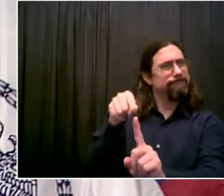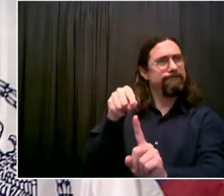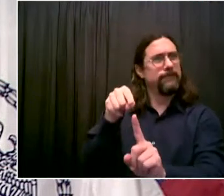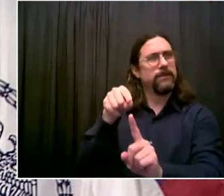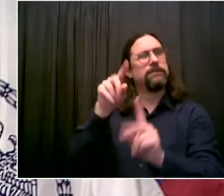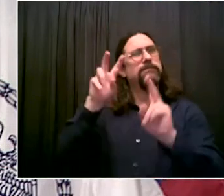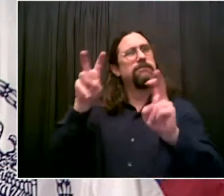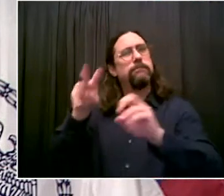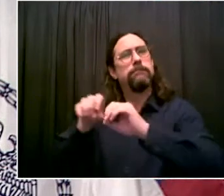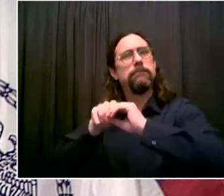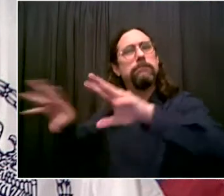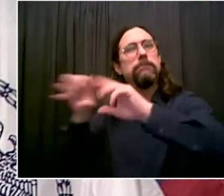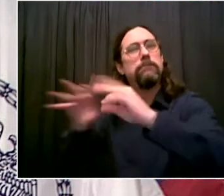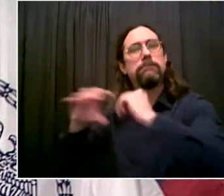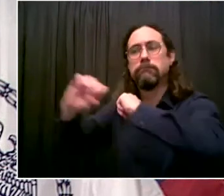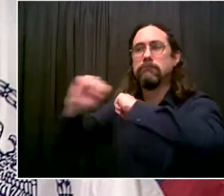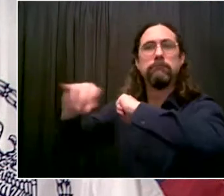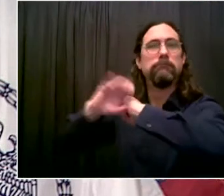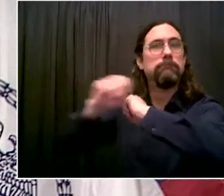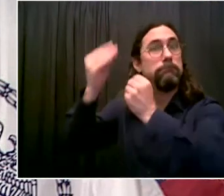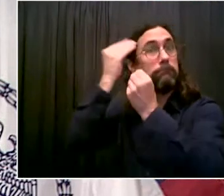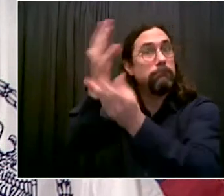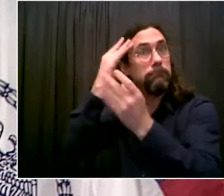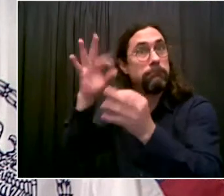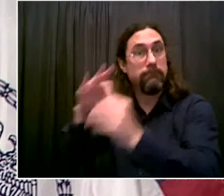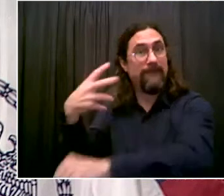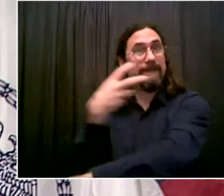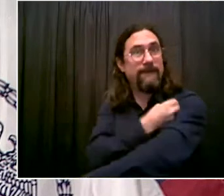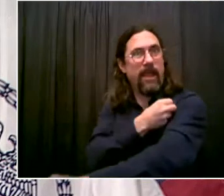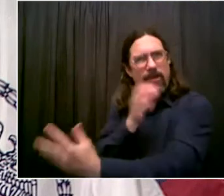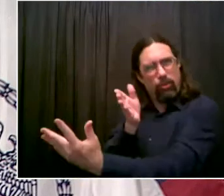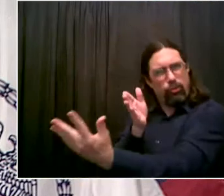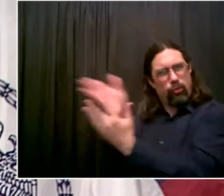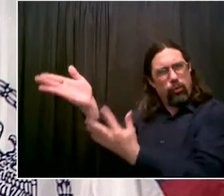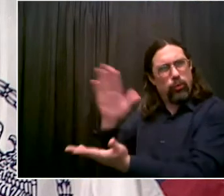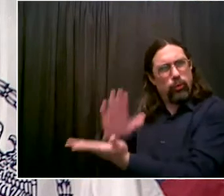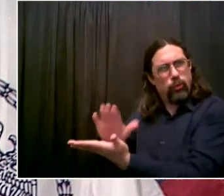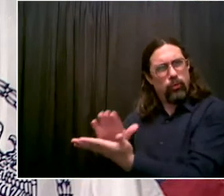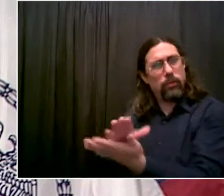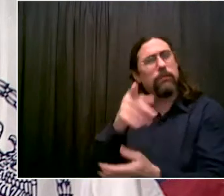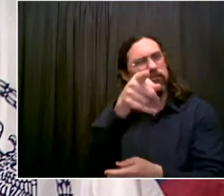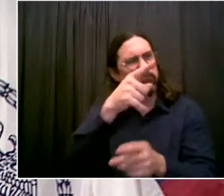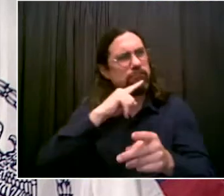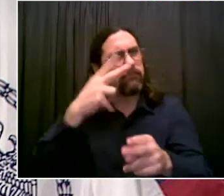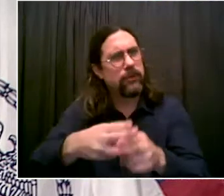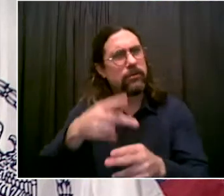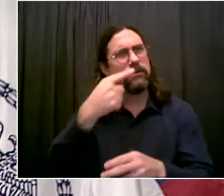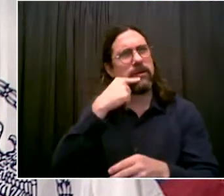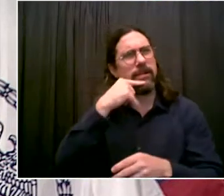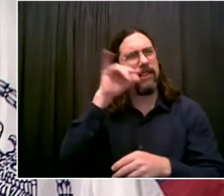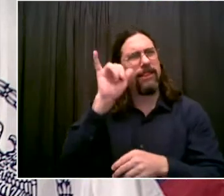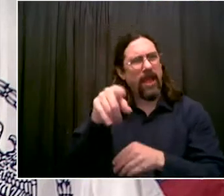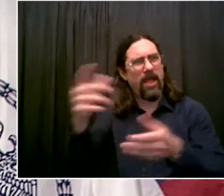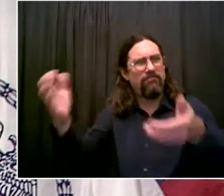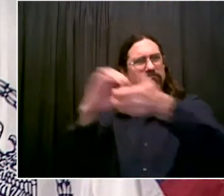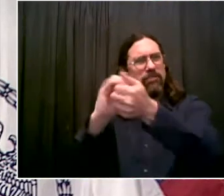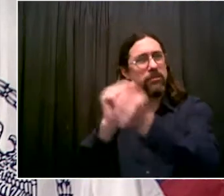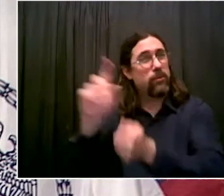SCHOOLS YOU